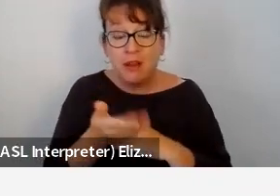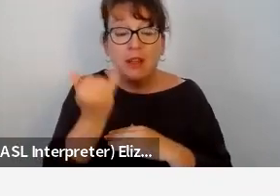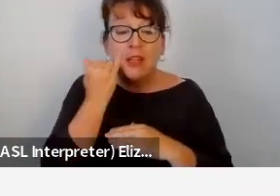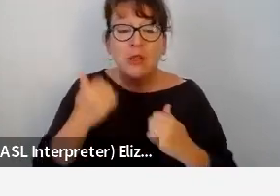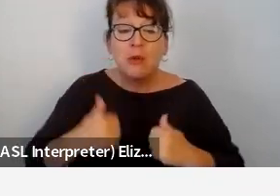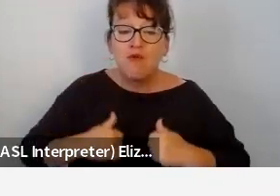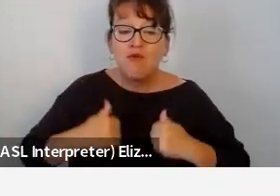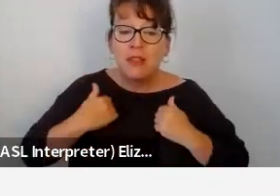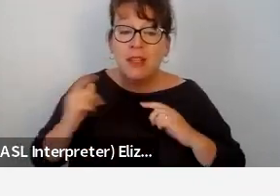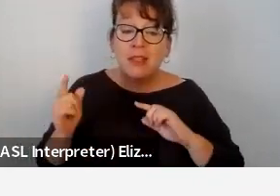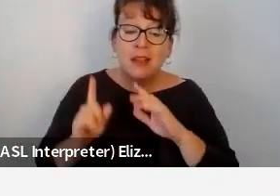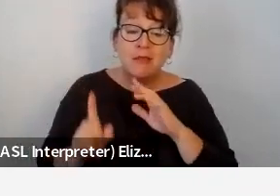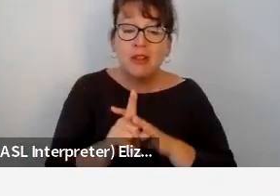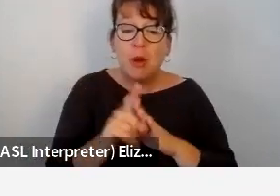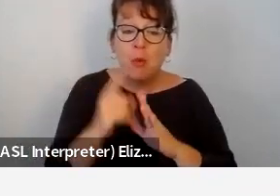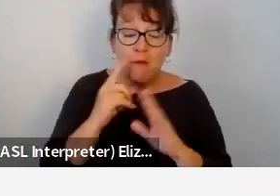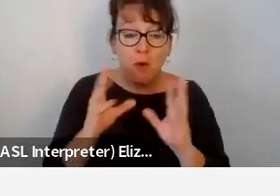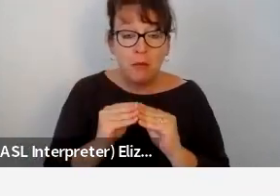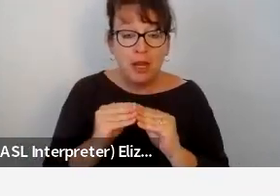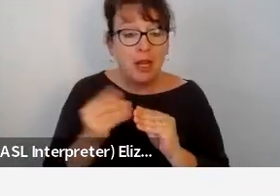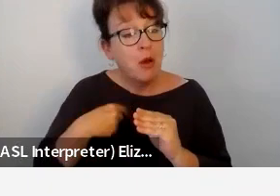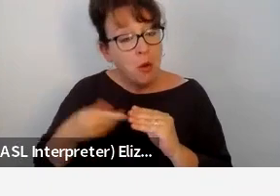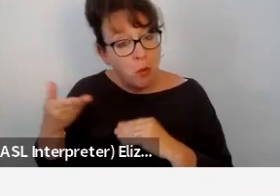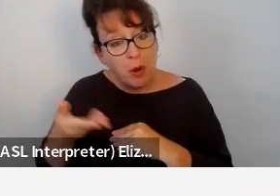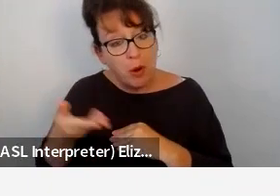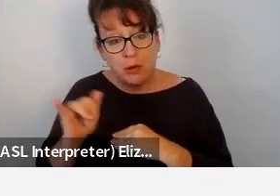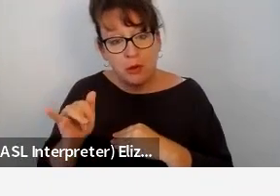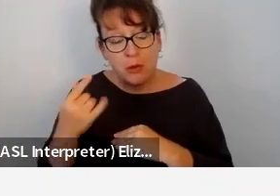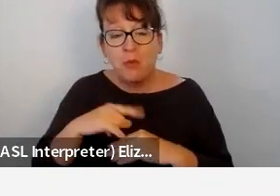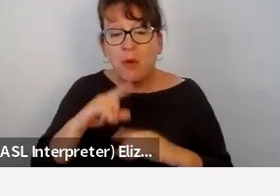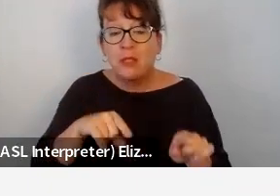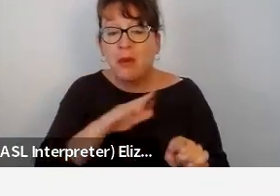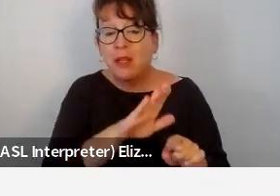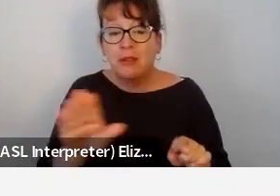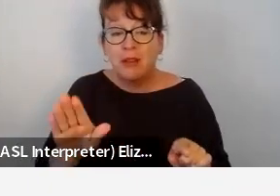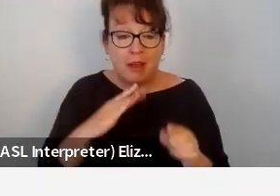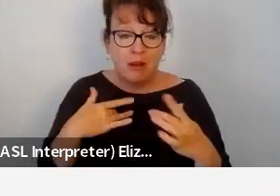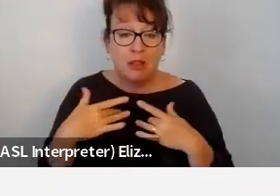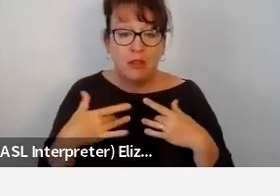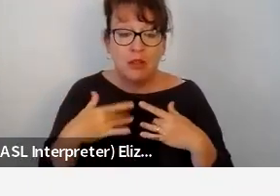vulnerabilities, and to identify priority measures to protect equipment and energy assistance